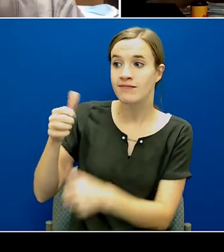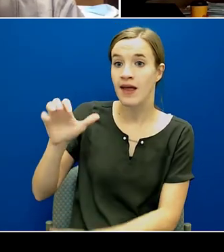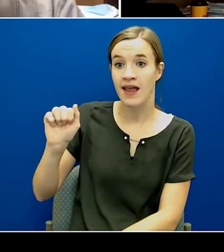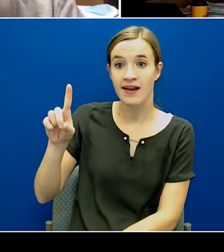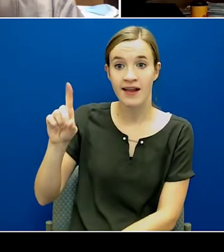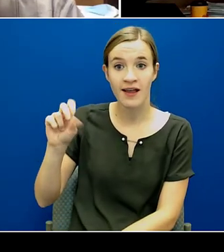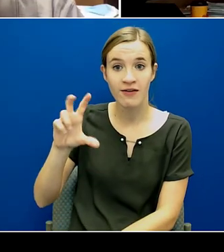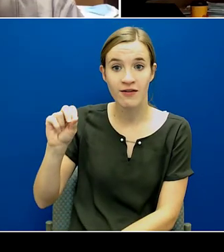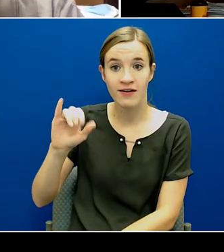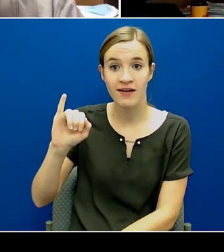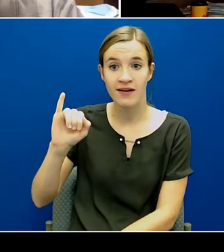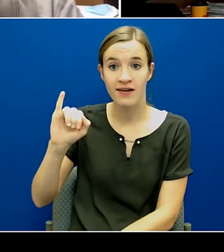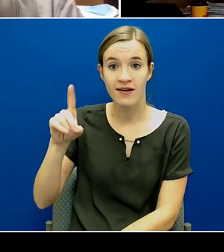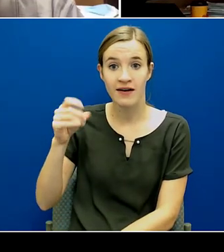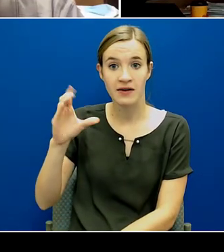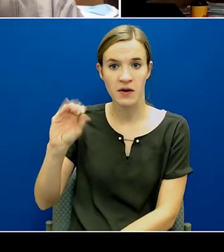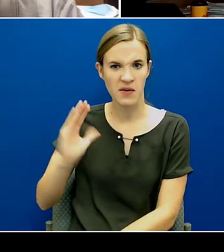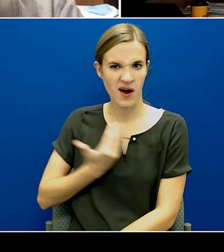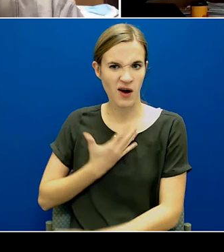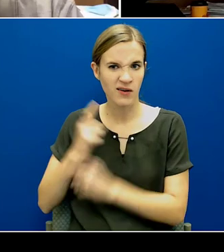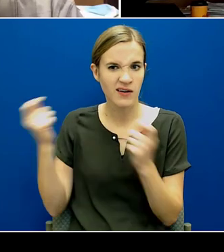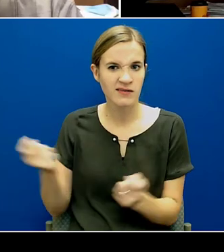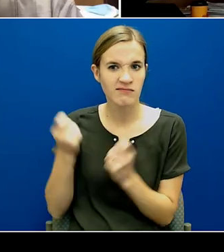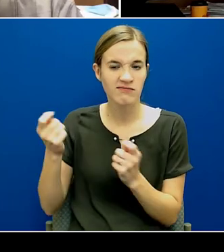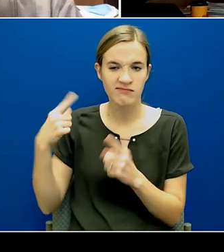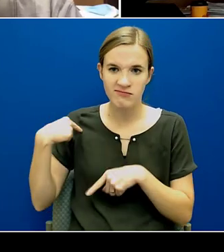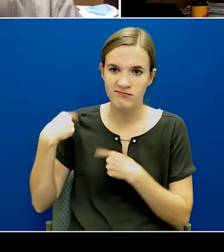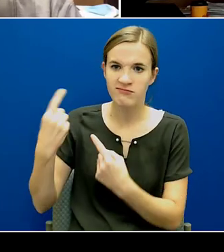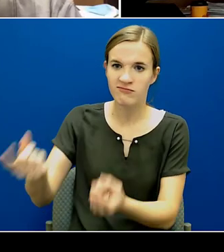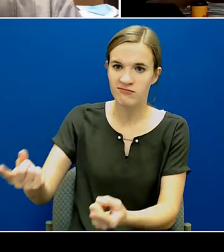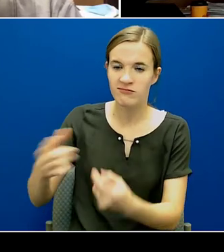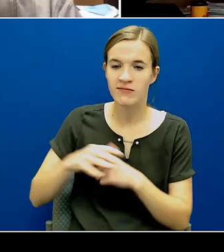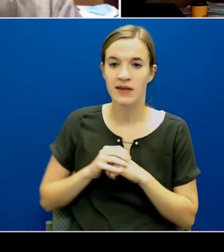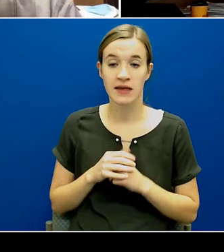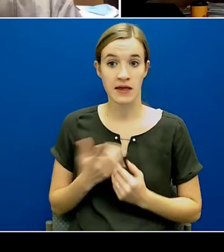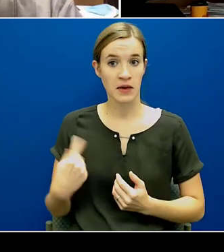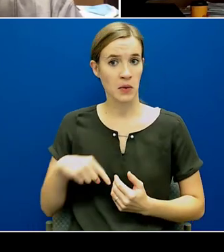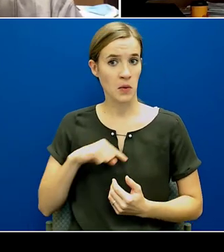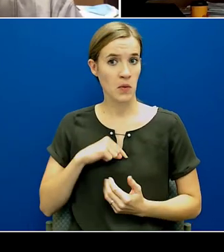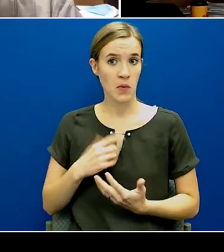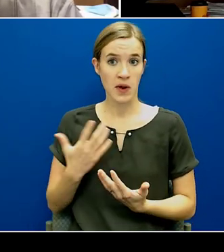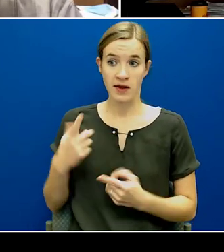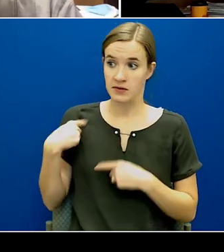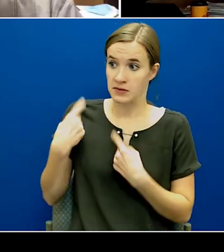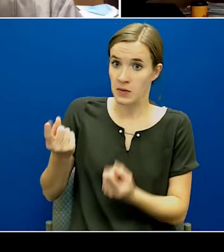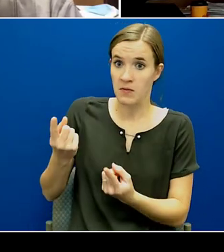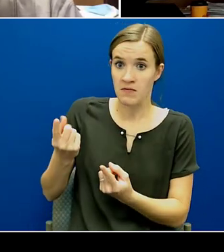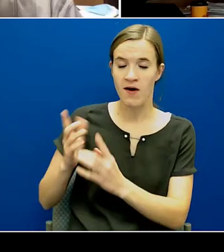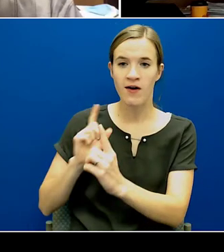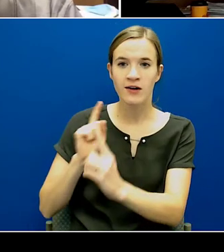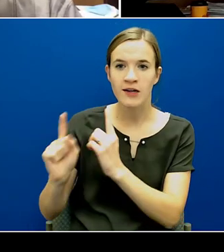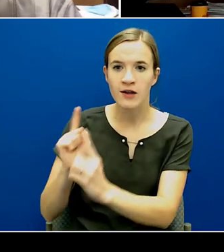We've been really pleased to be able to talk to some folks in the Independent Living Movement and dealing with the Americans with